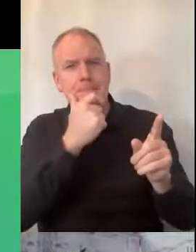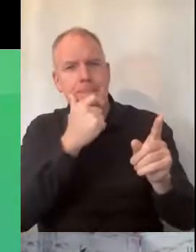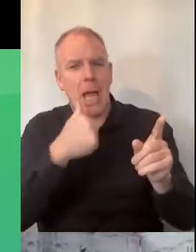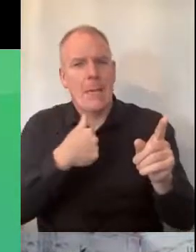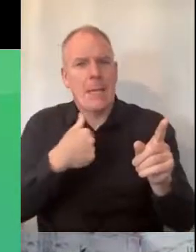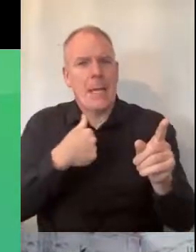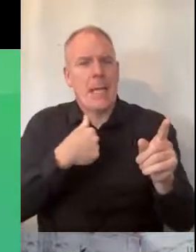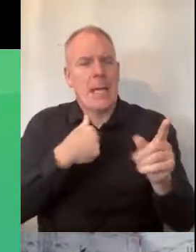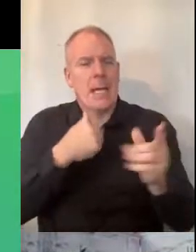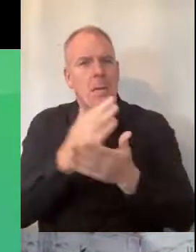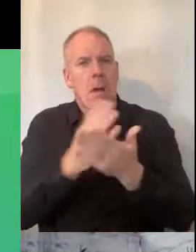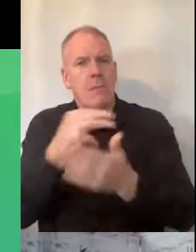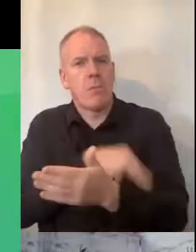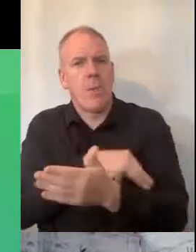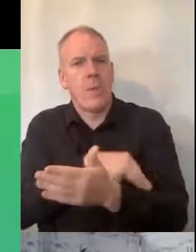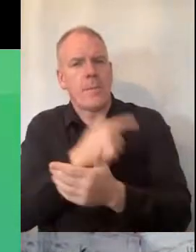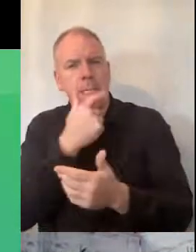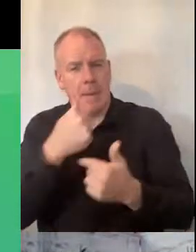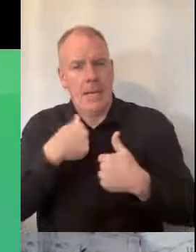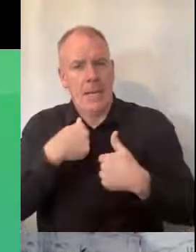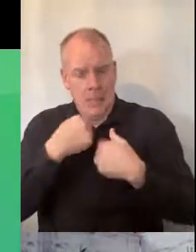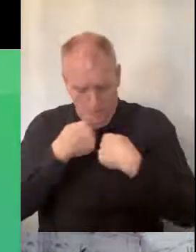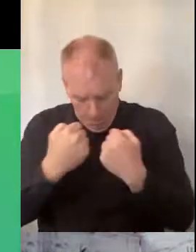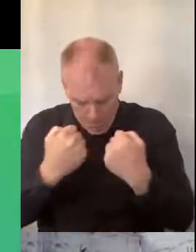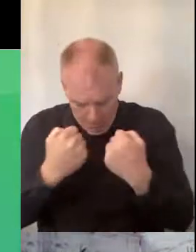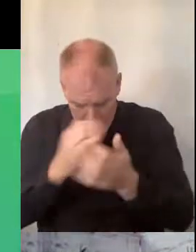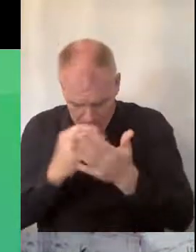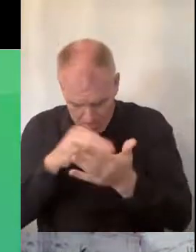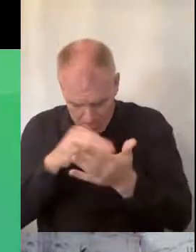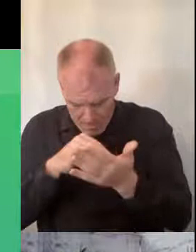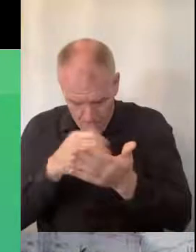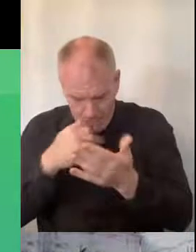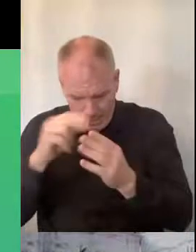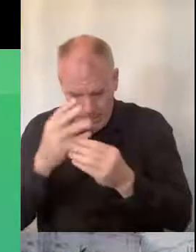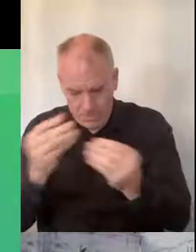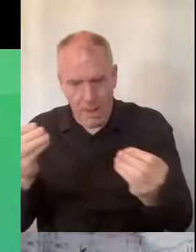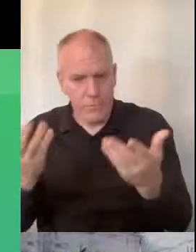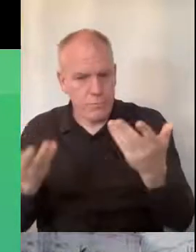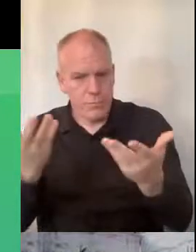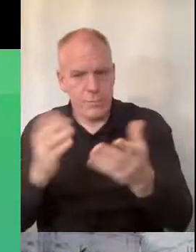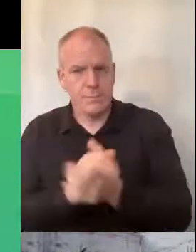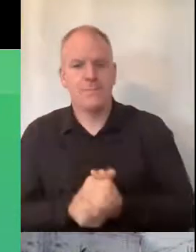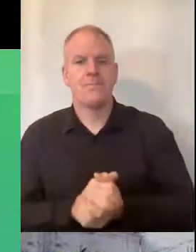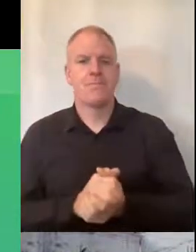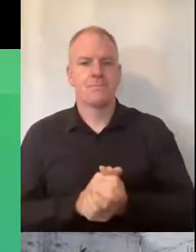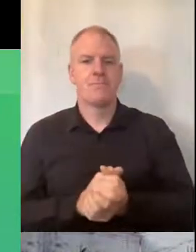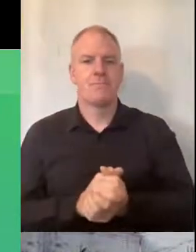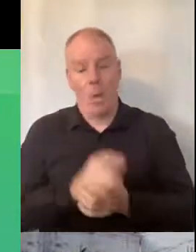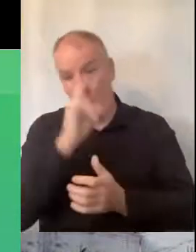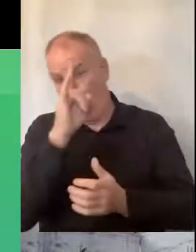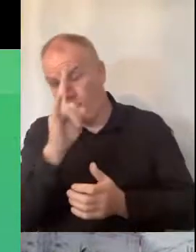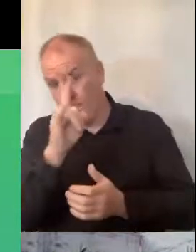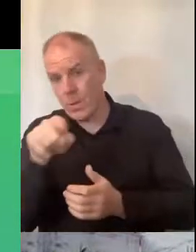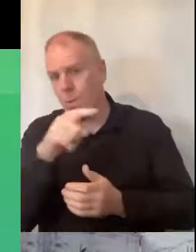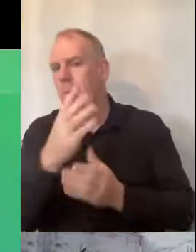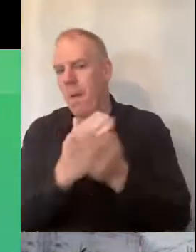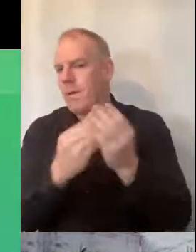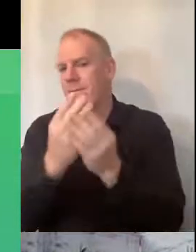am I actually part of the problem or am I part of the solution? And you know, hopefully you are a part of the solution,